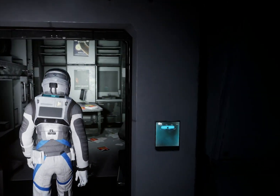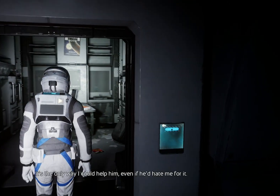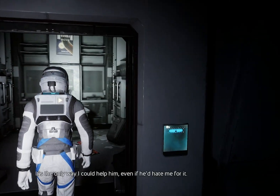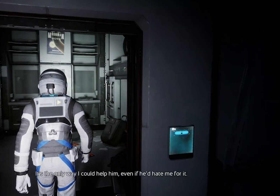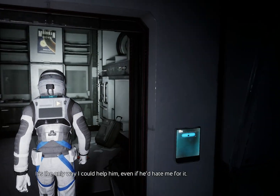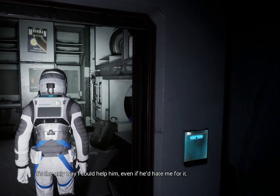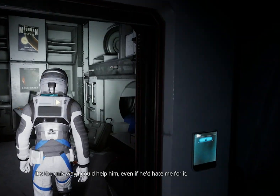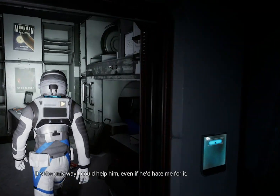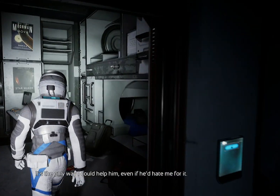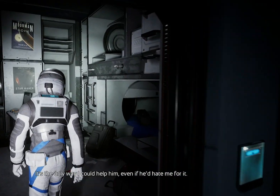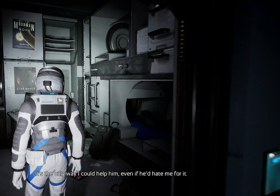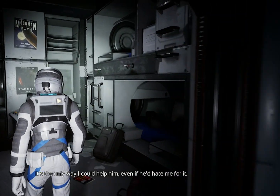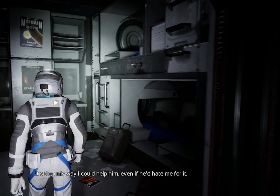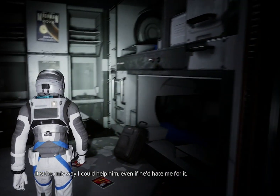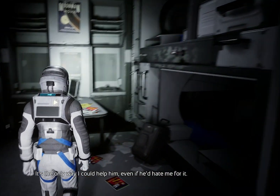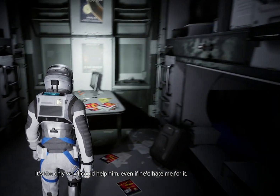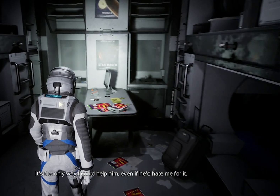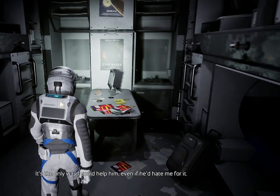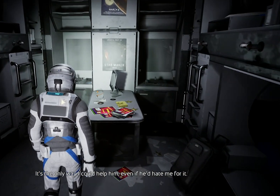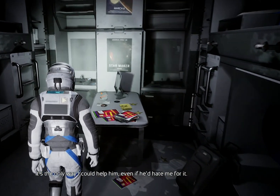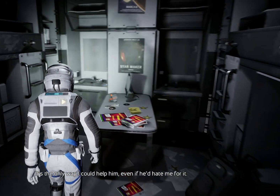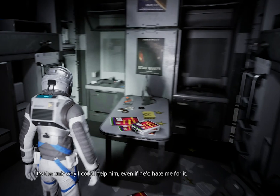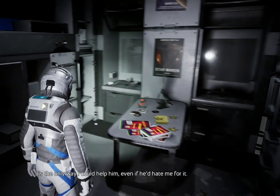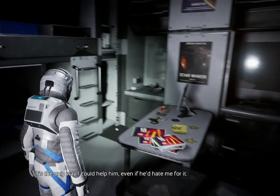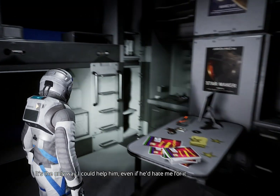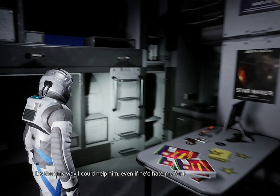It's the only way I could help him, even if he'd hate me for it.